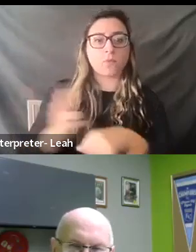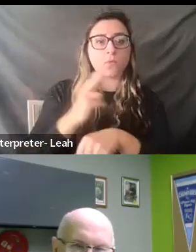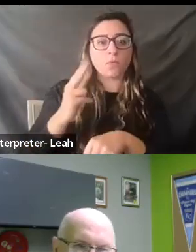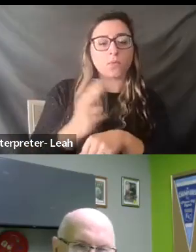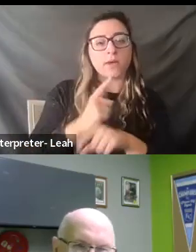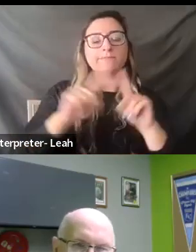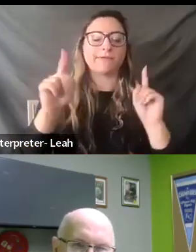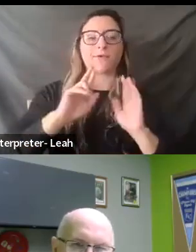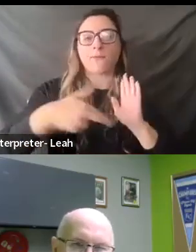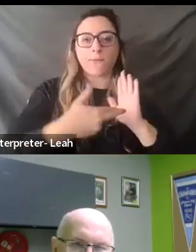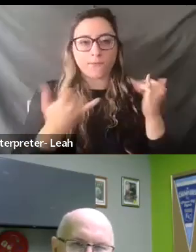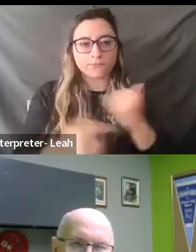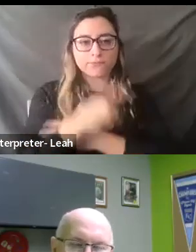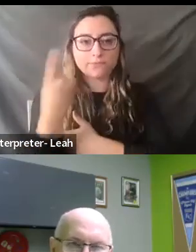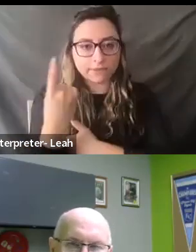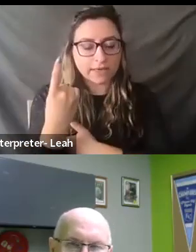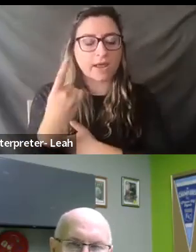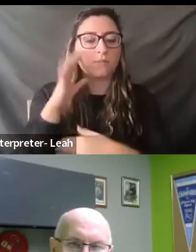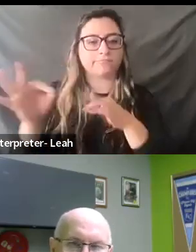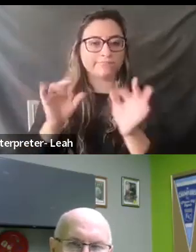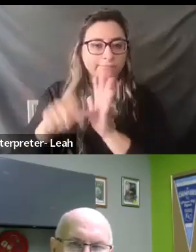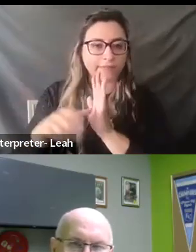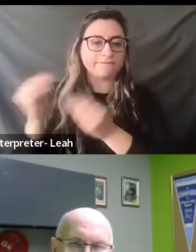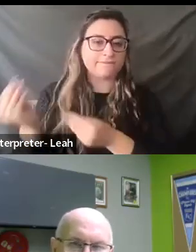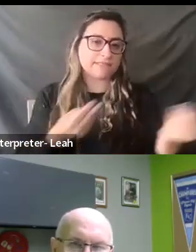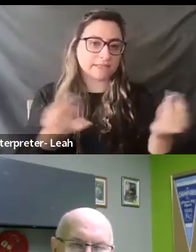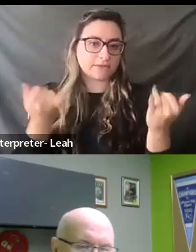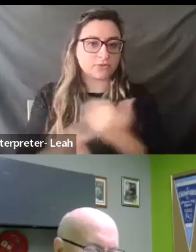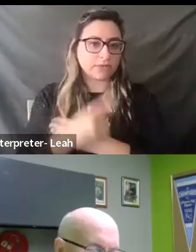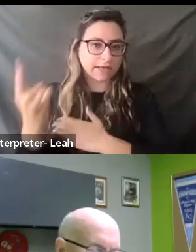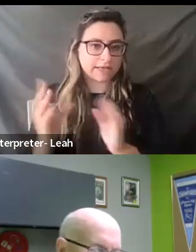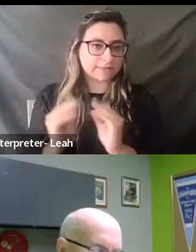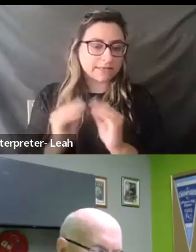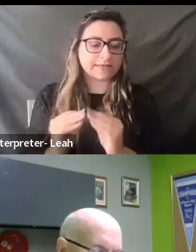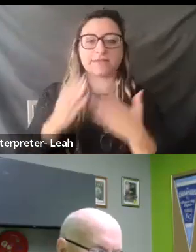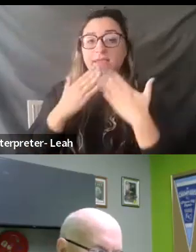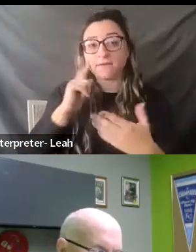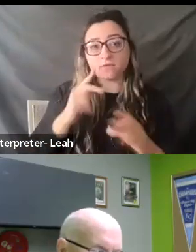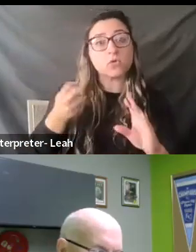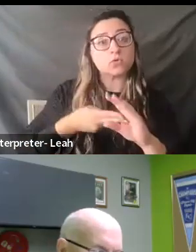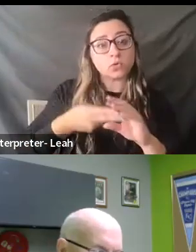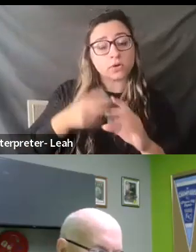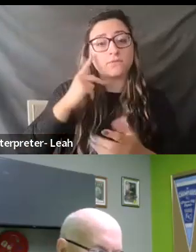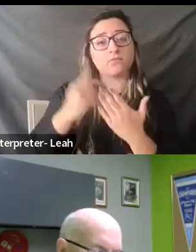I'm Shaylin Sluzalis. I'm an APRIL board member and I'm wearing a couple hats today that I'll explain later on.